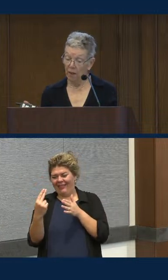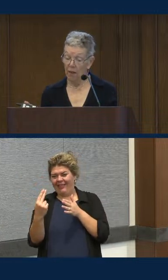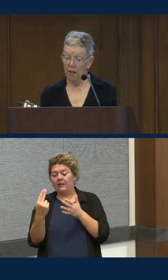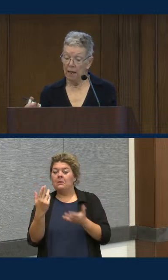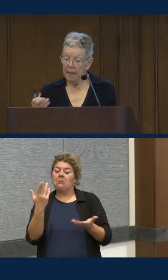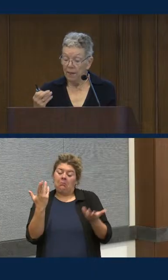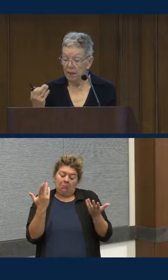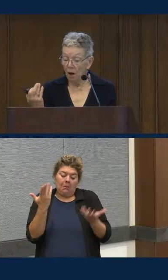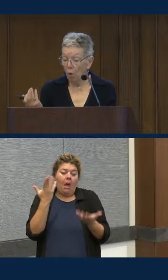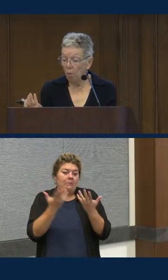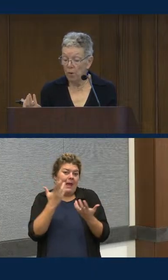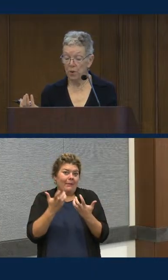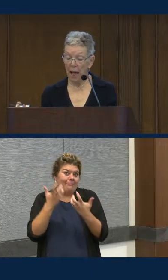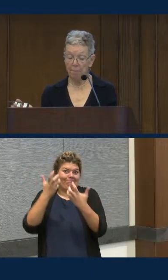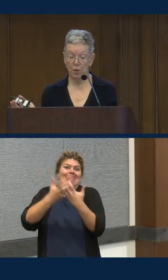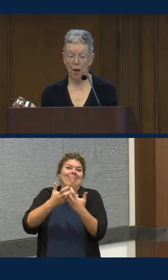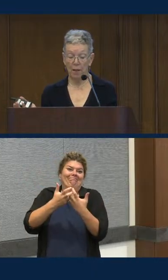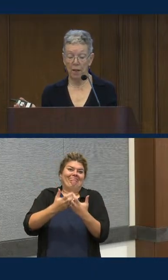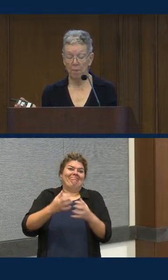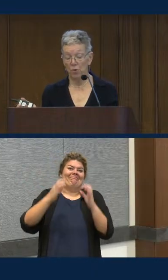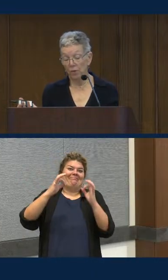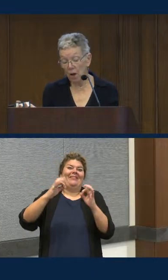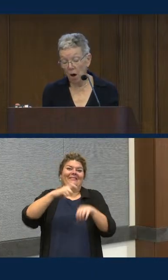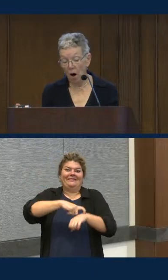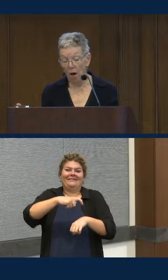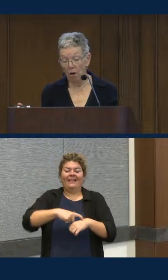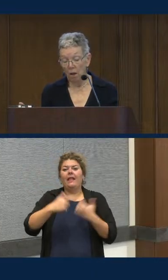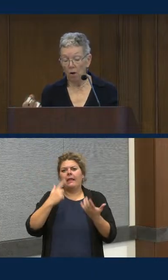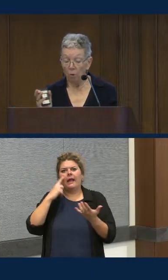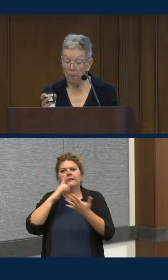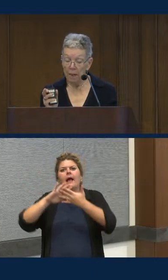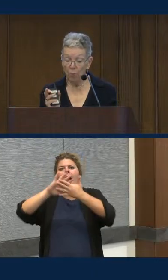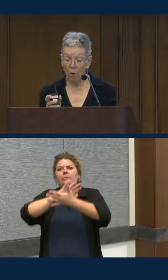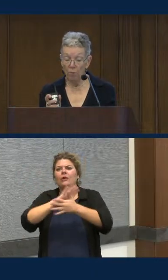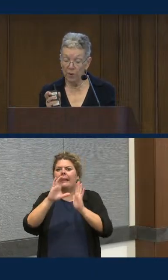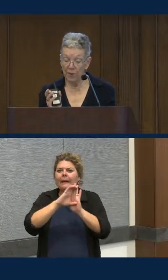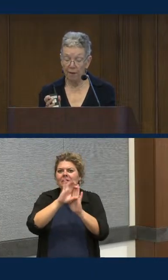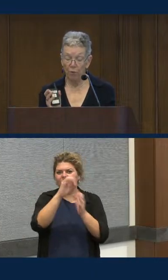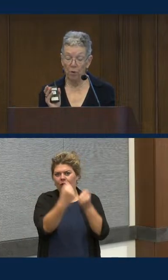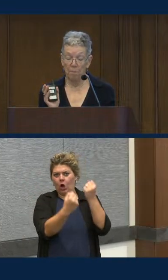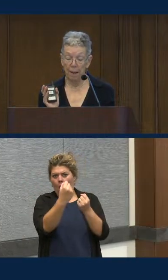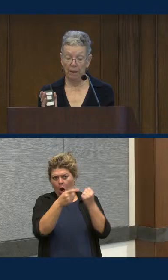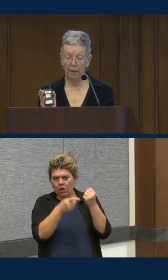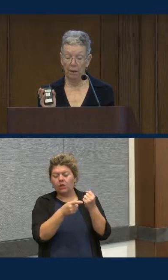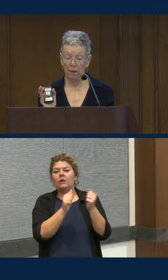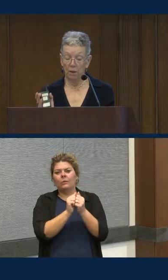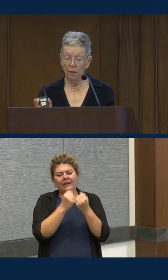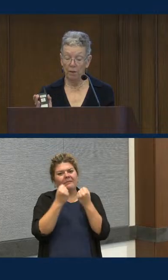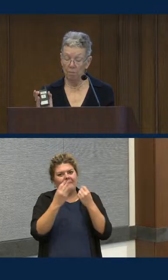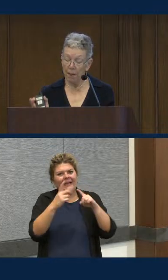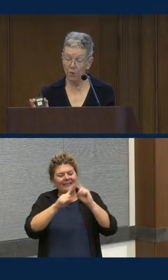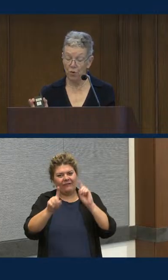abstract image of a car, albeit one with several clear